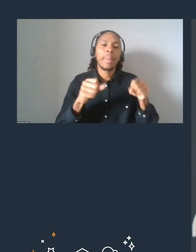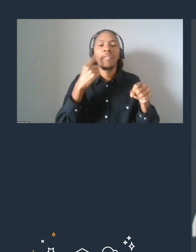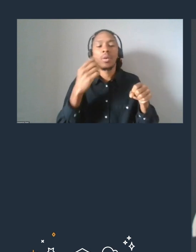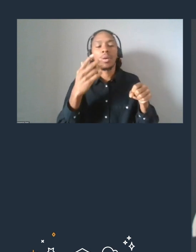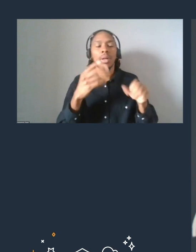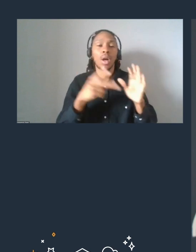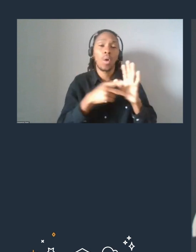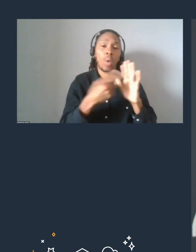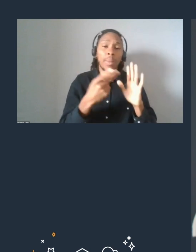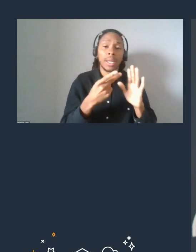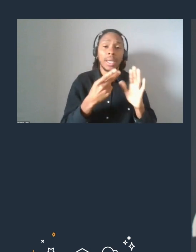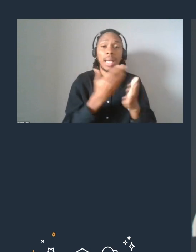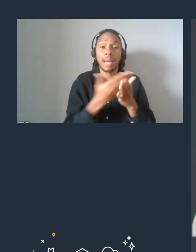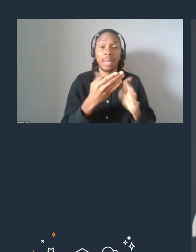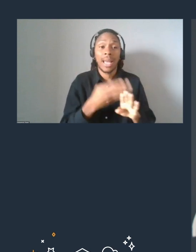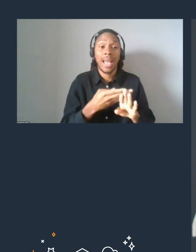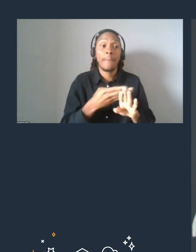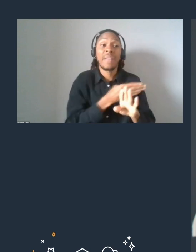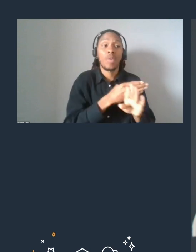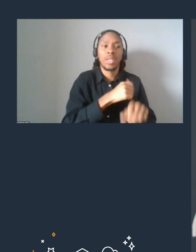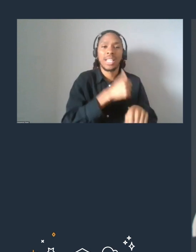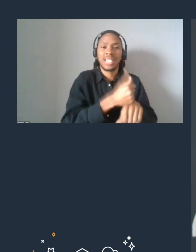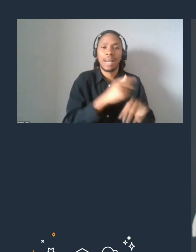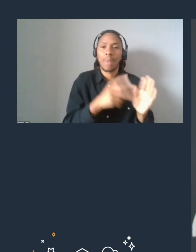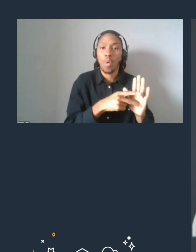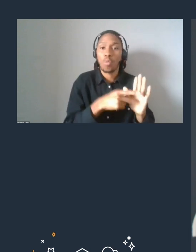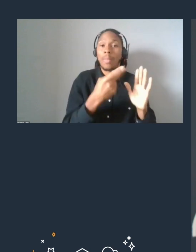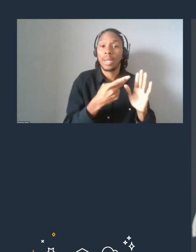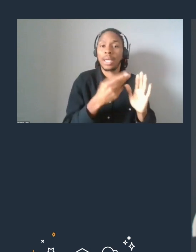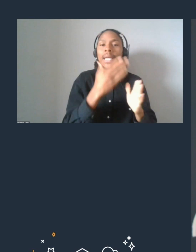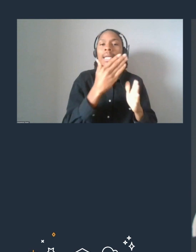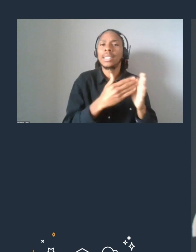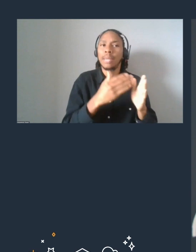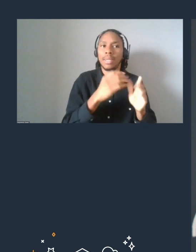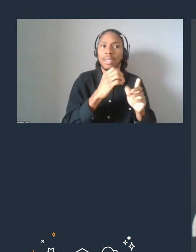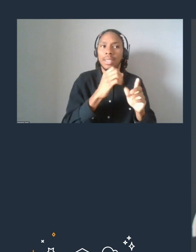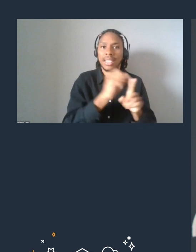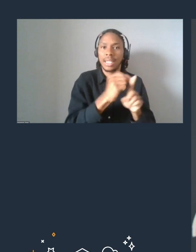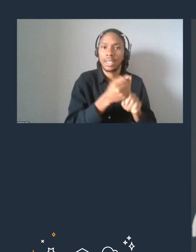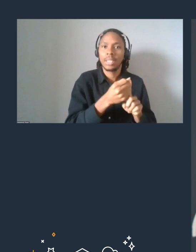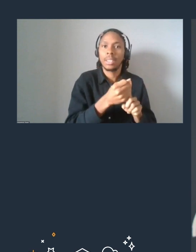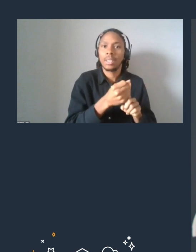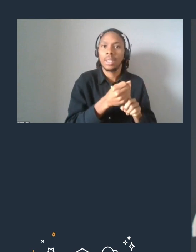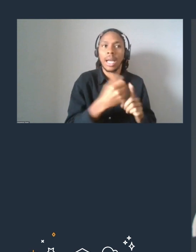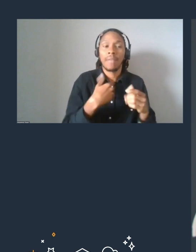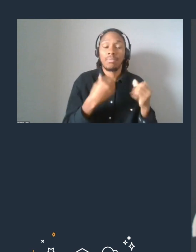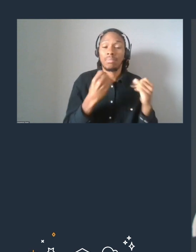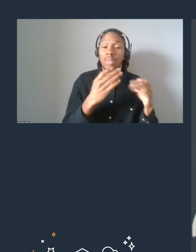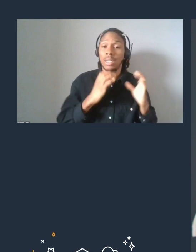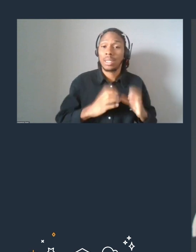before they set up replication like some of the use cases I talked about. We have a lot of customers who are now setting up, you know,